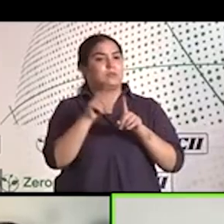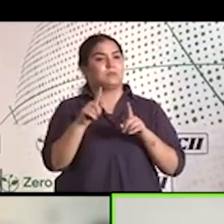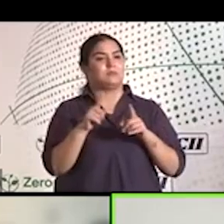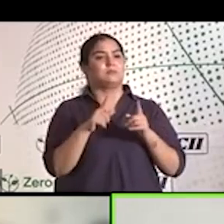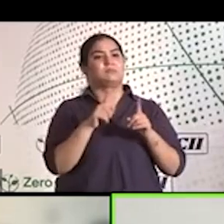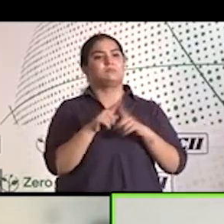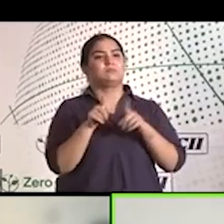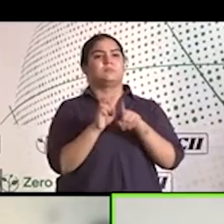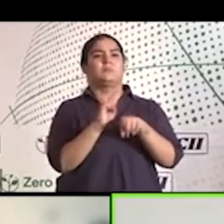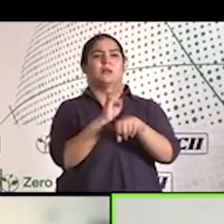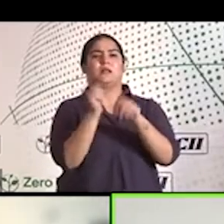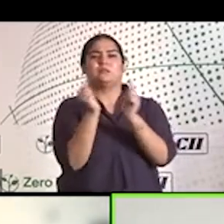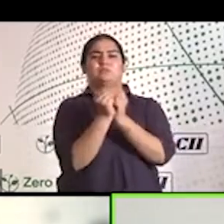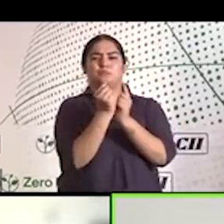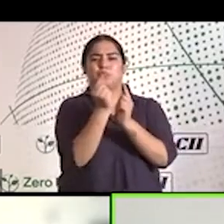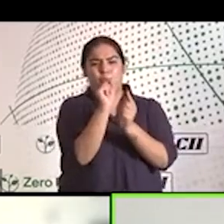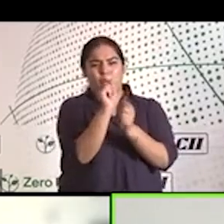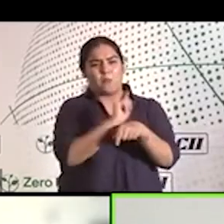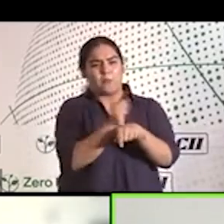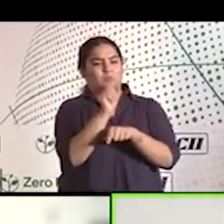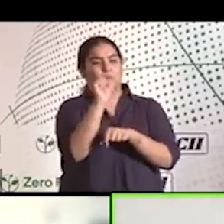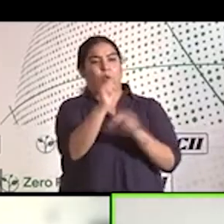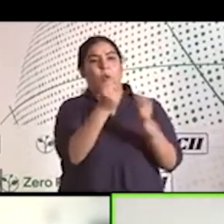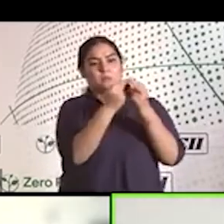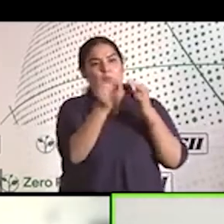introduction by each you before we dive into the conversation, please.